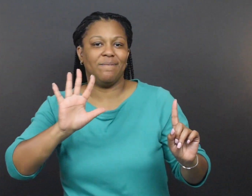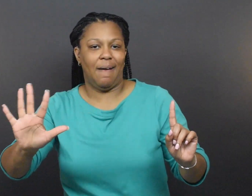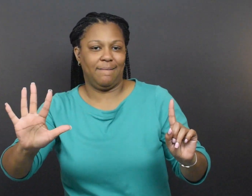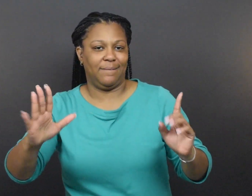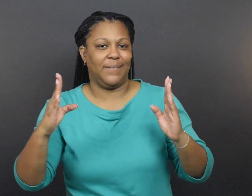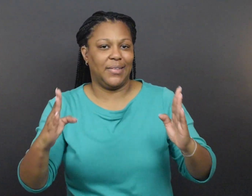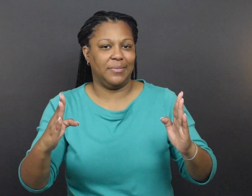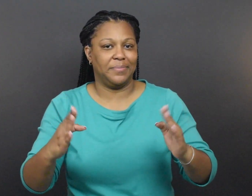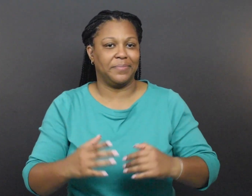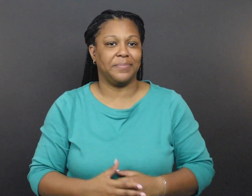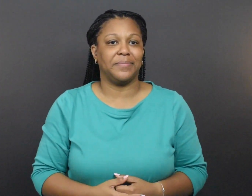years old. o